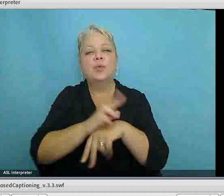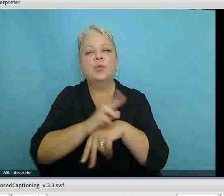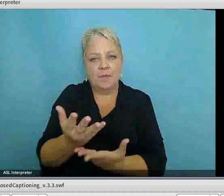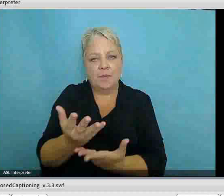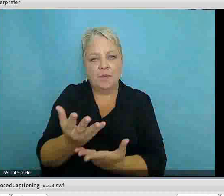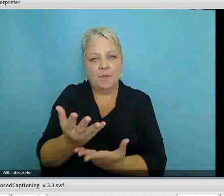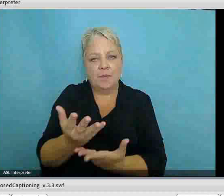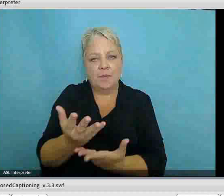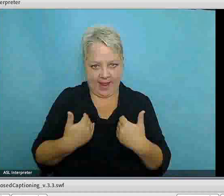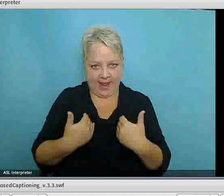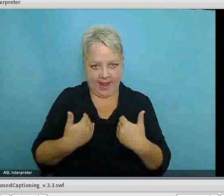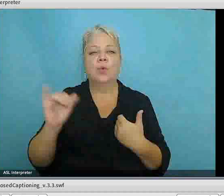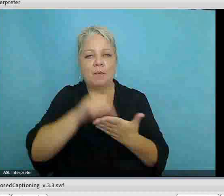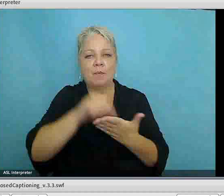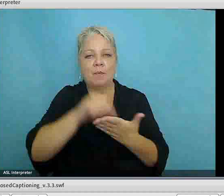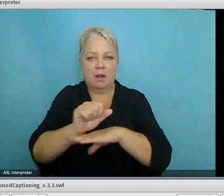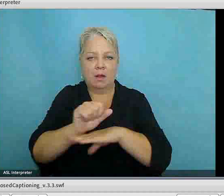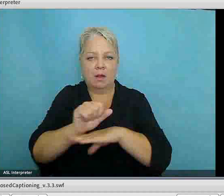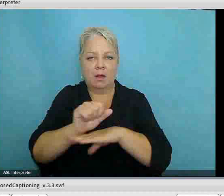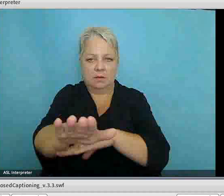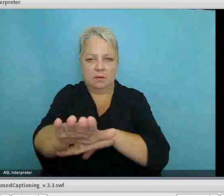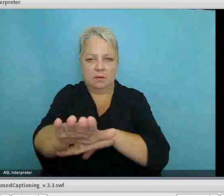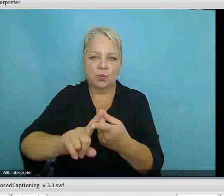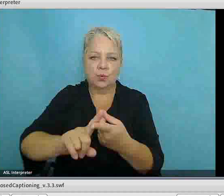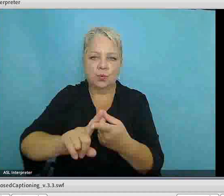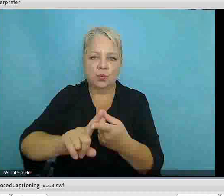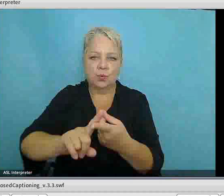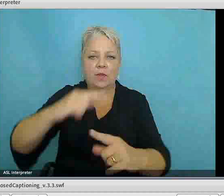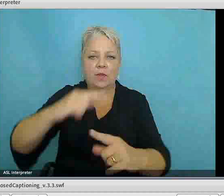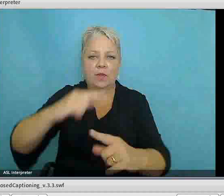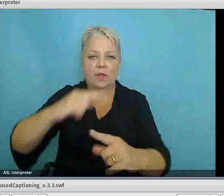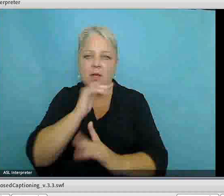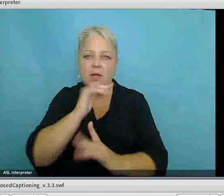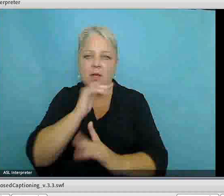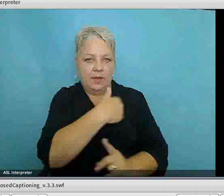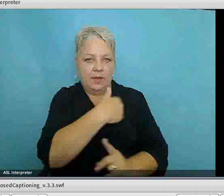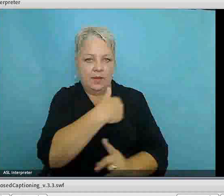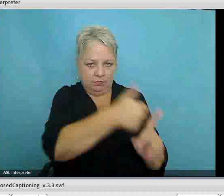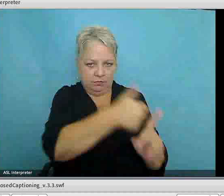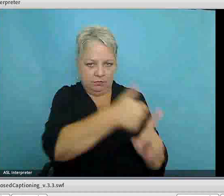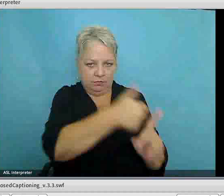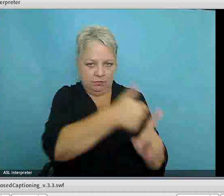Now, there are different types of relationships where, you know, in some cases, a person can